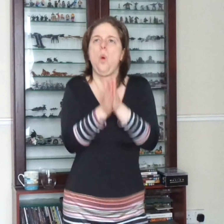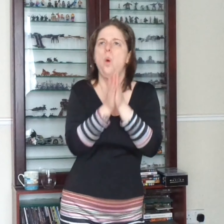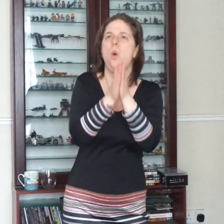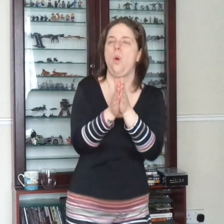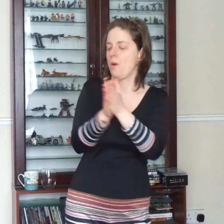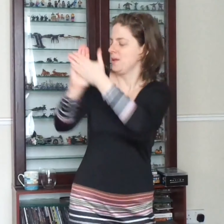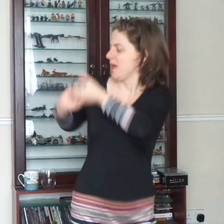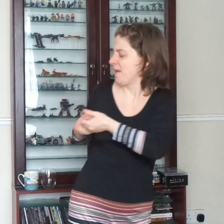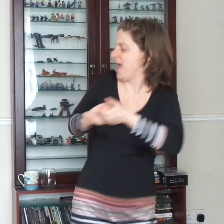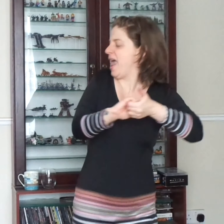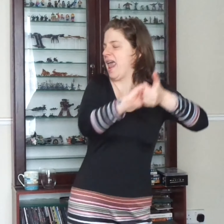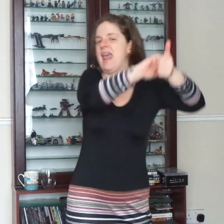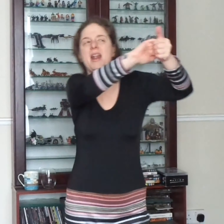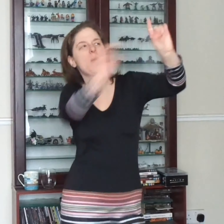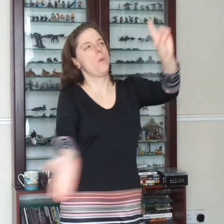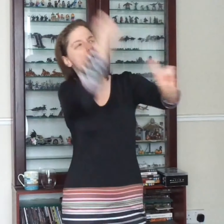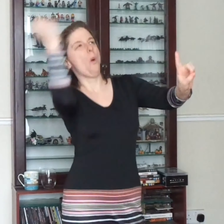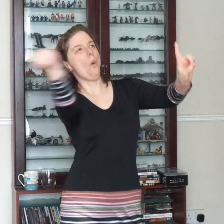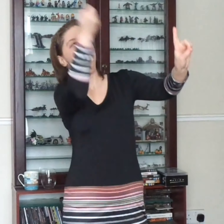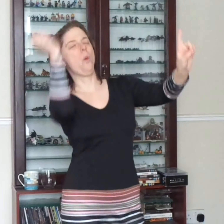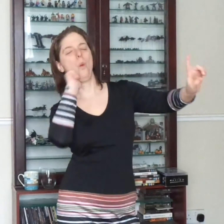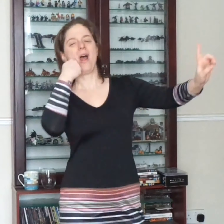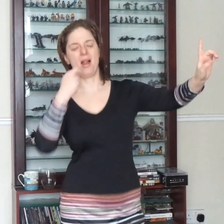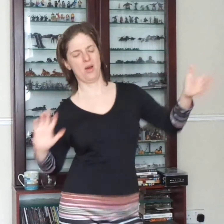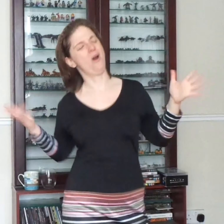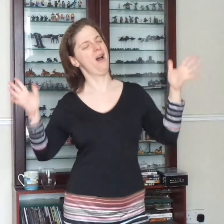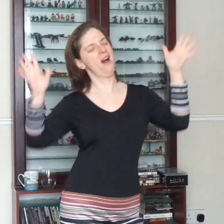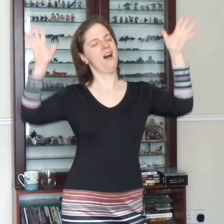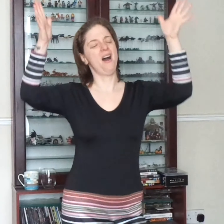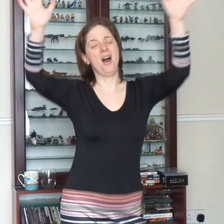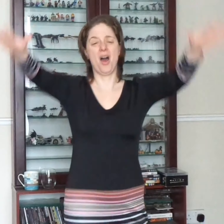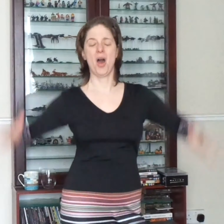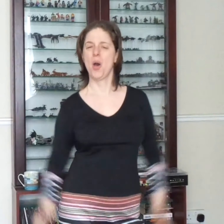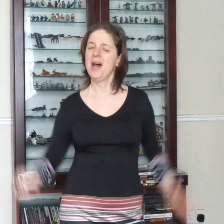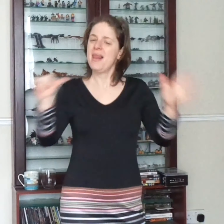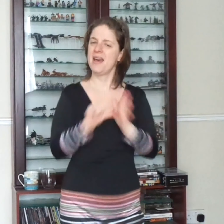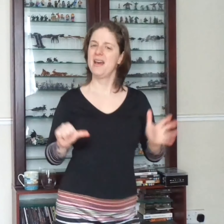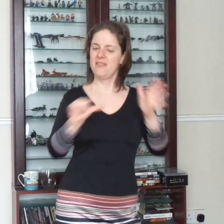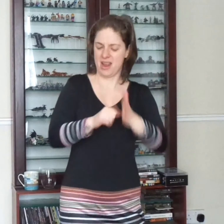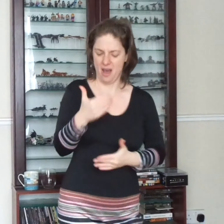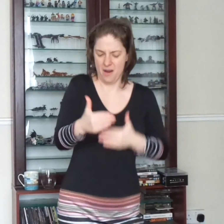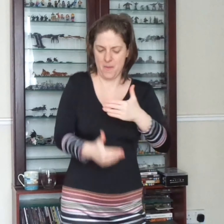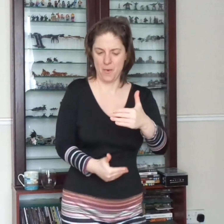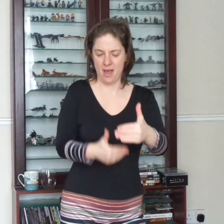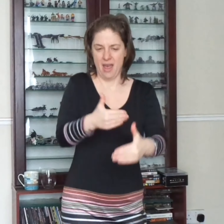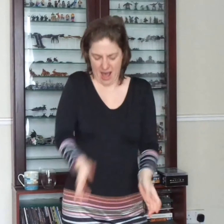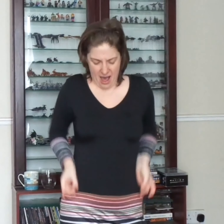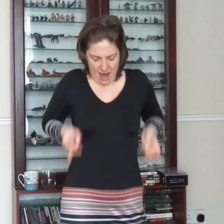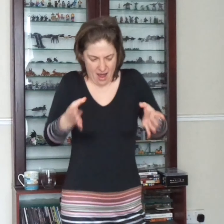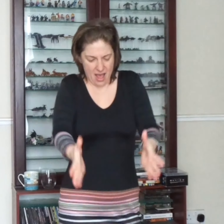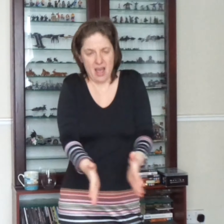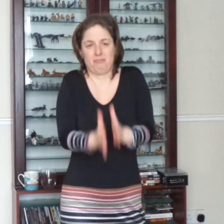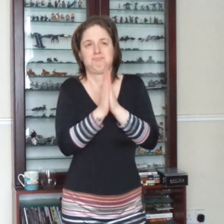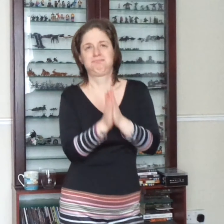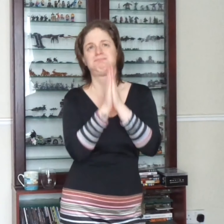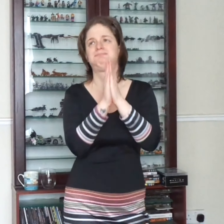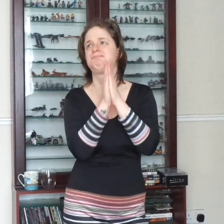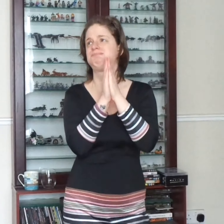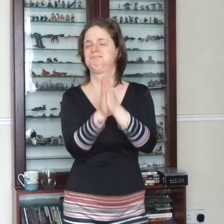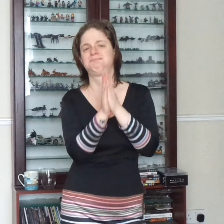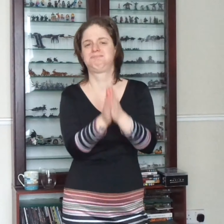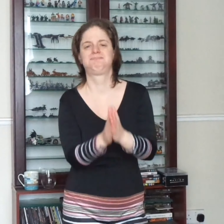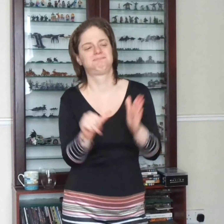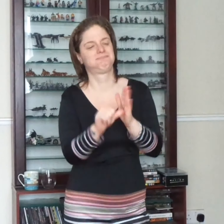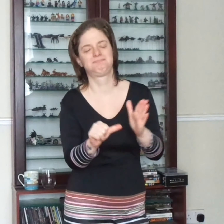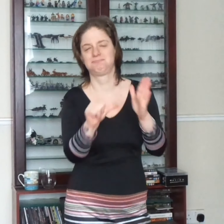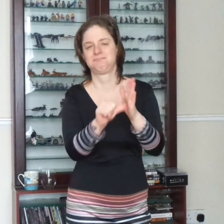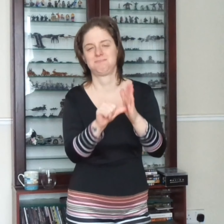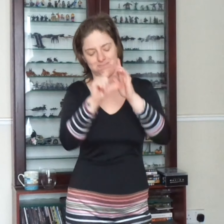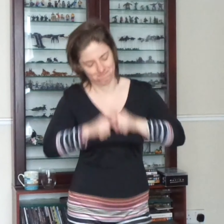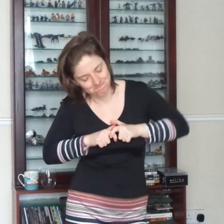Take my hand and we'll make it. I swear Whoa, livin' on a prayer, Livin' on a prayer